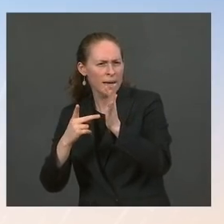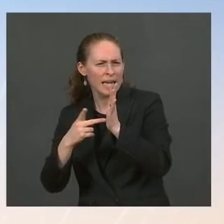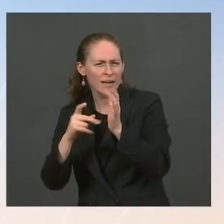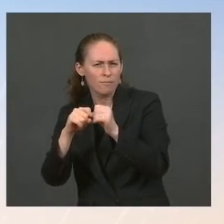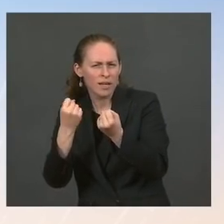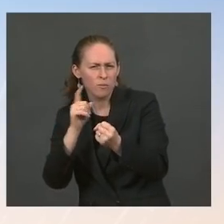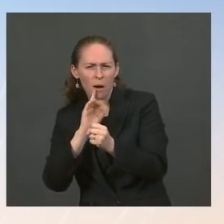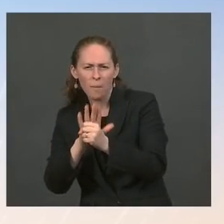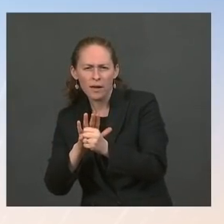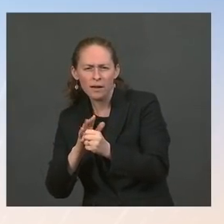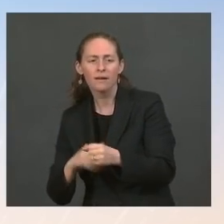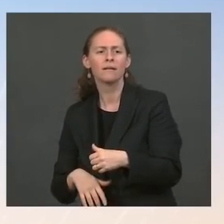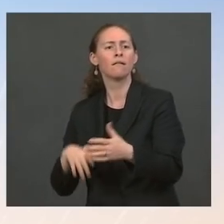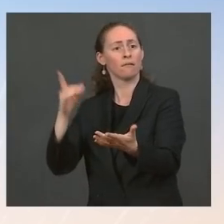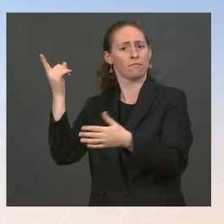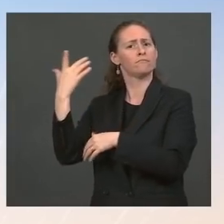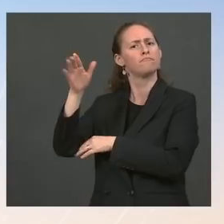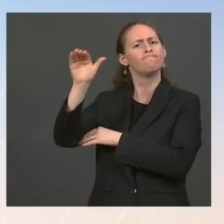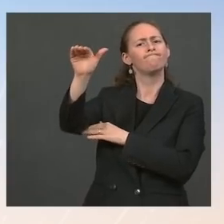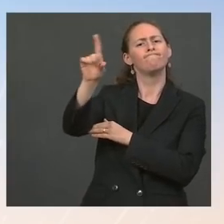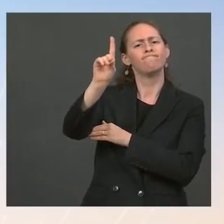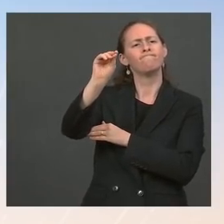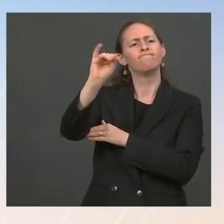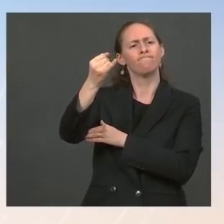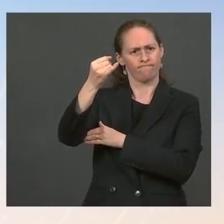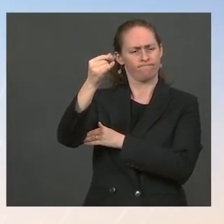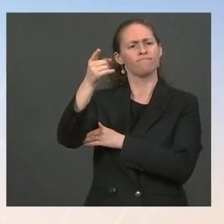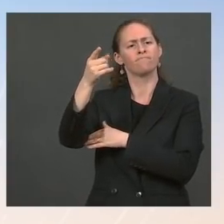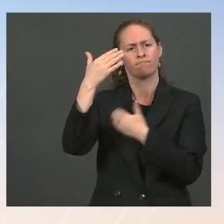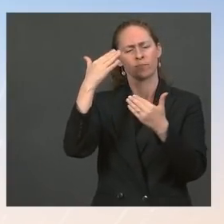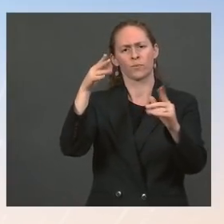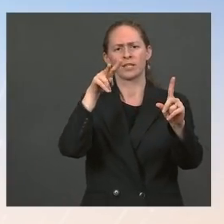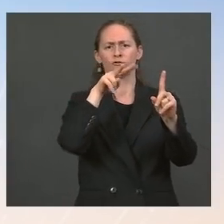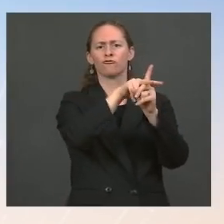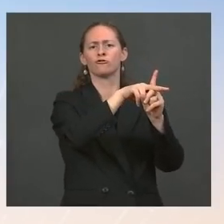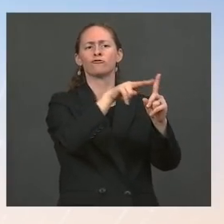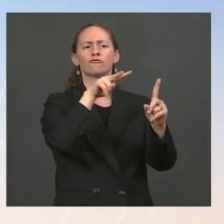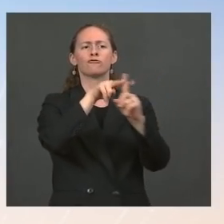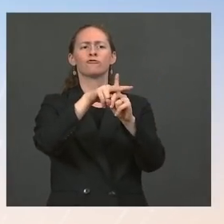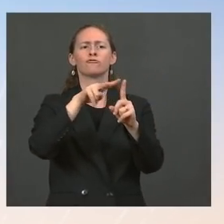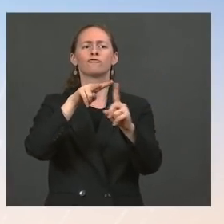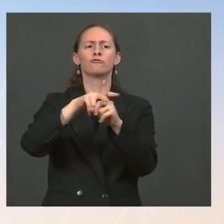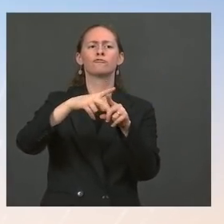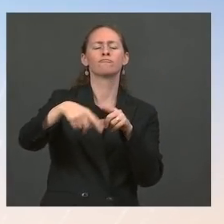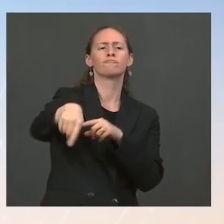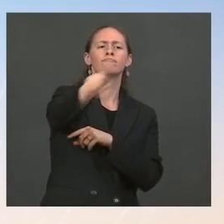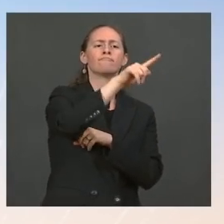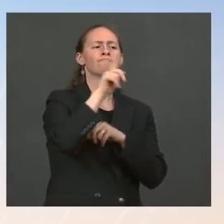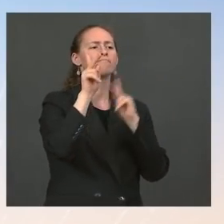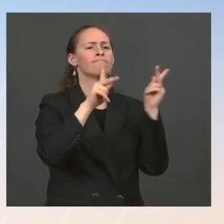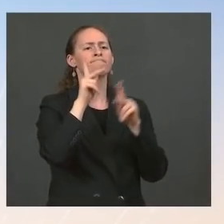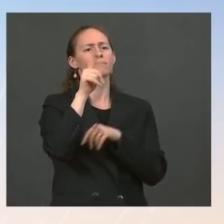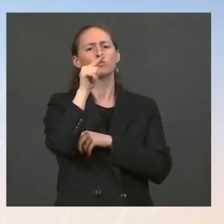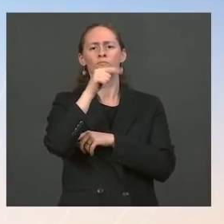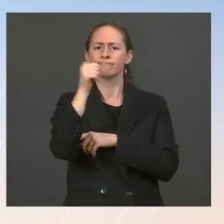if the DOJ should prosecute people who defied January 6th committee subpoenas, and he did not say, "I will let the Justice Department decide."